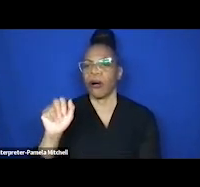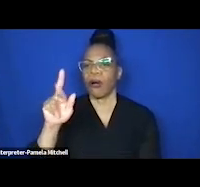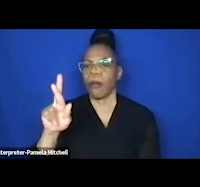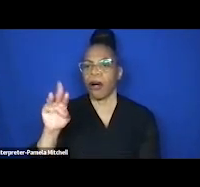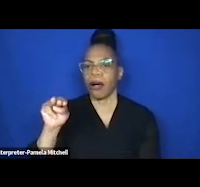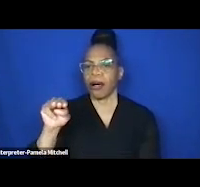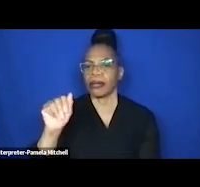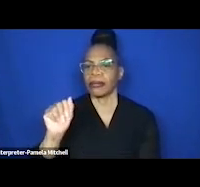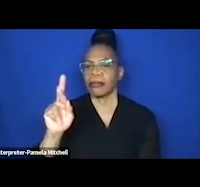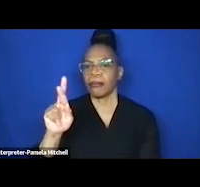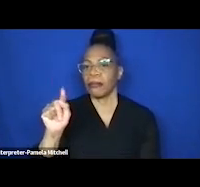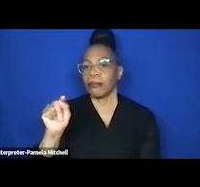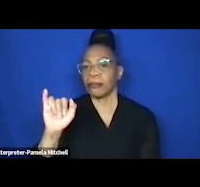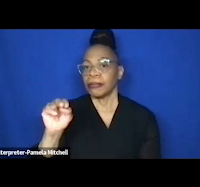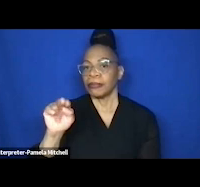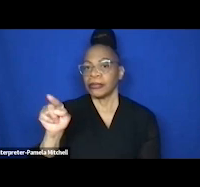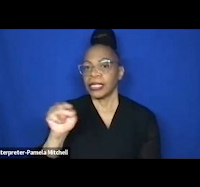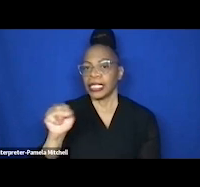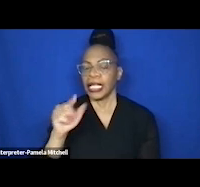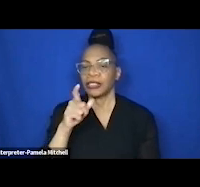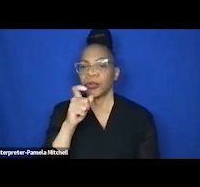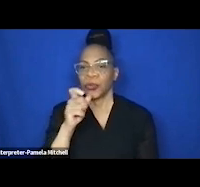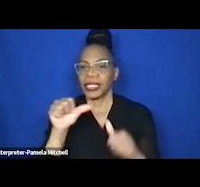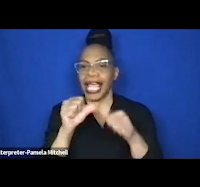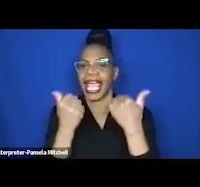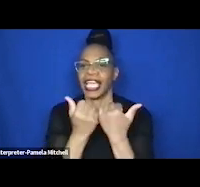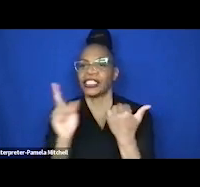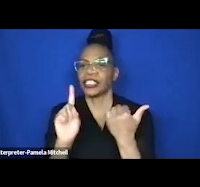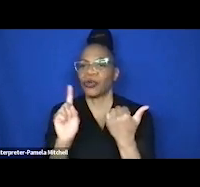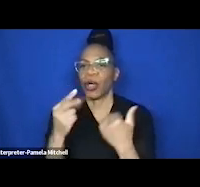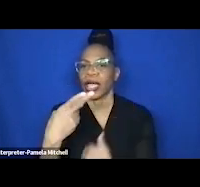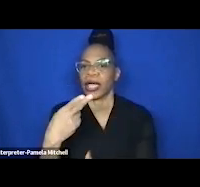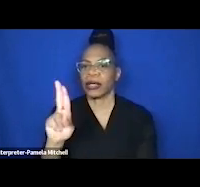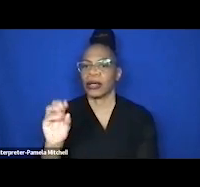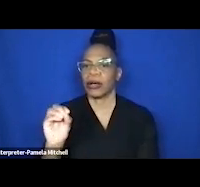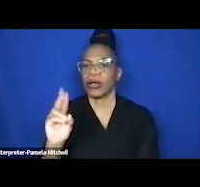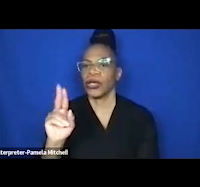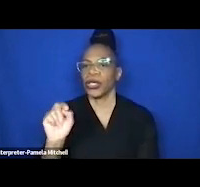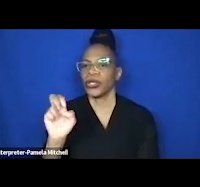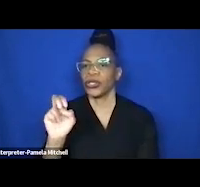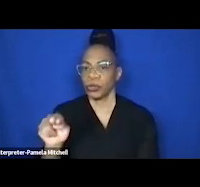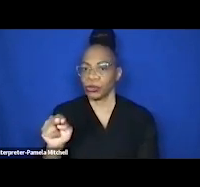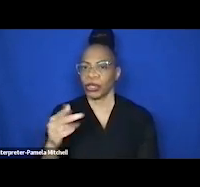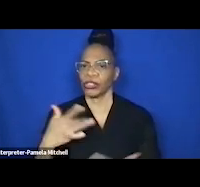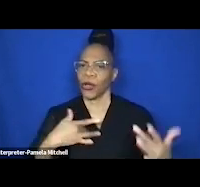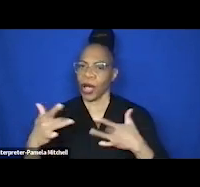which is the lead agency in Houston. So we're really thrilled to have Omar join us.